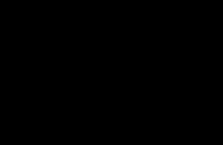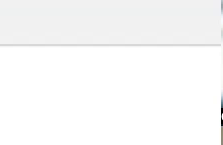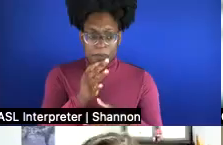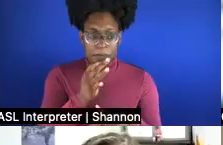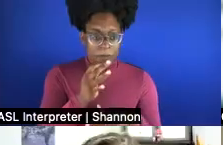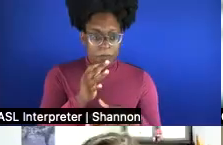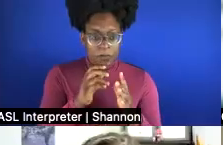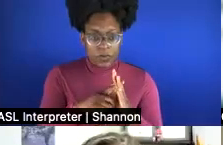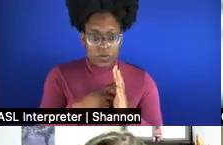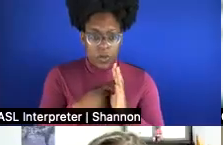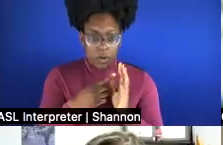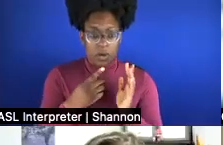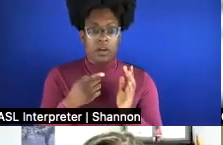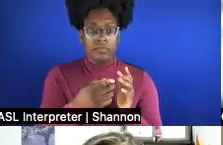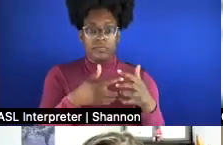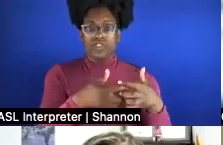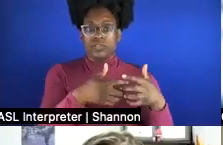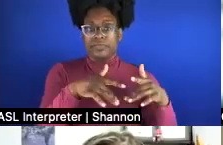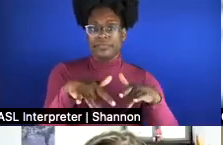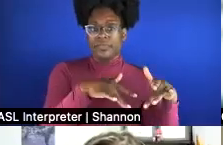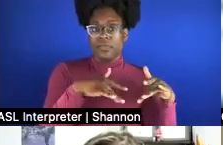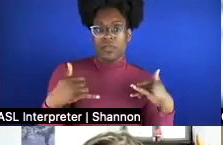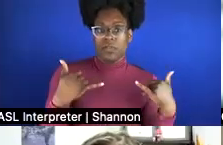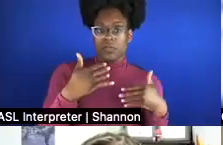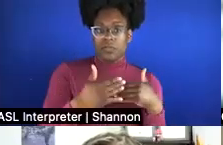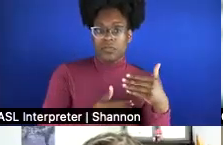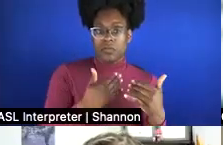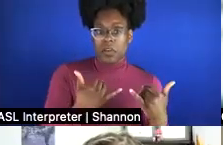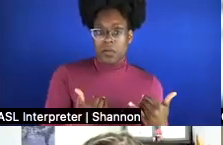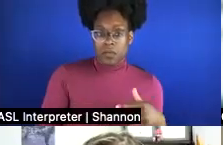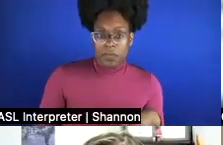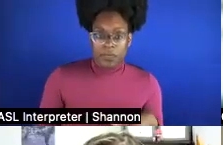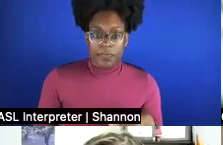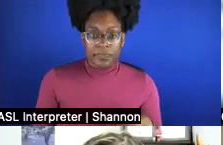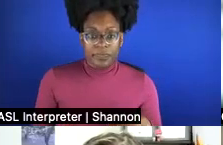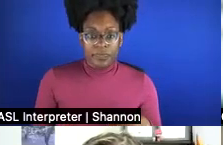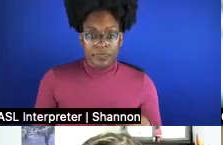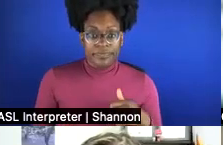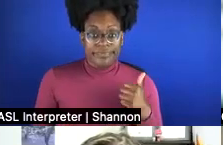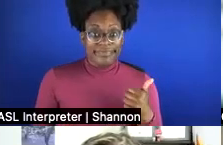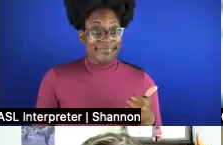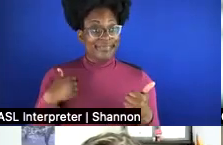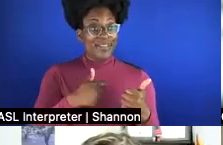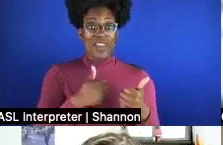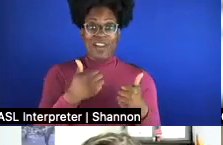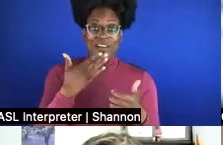[Bri, moderator] All right. And we are recording. Hello, everyone.